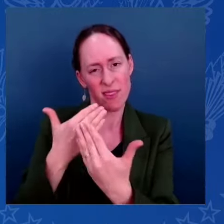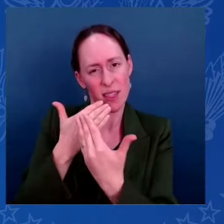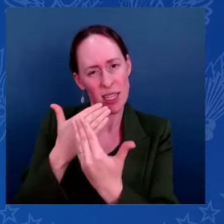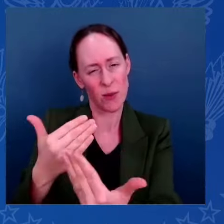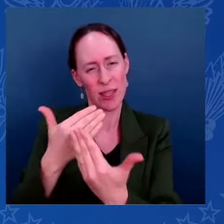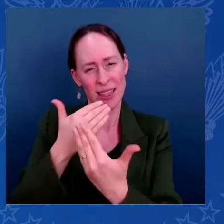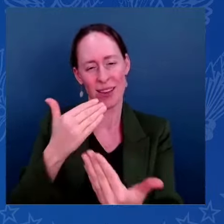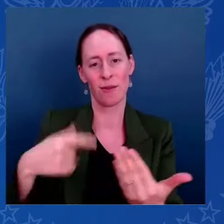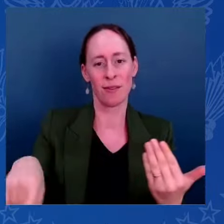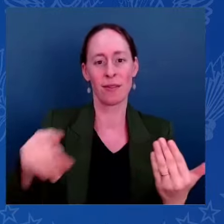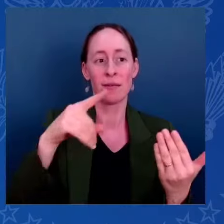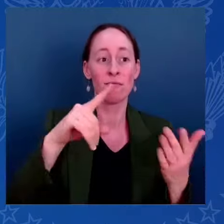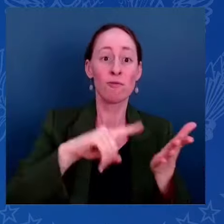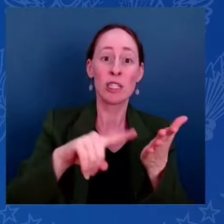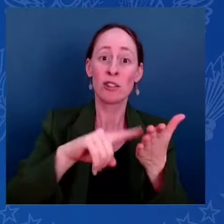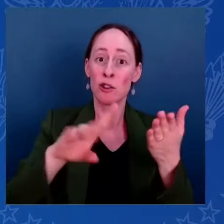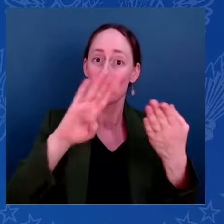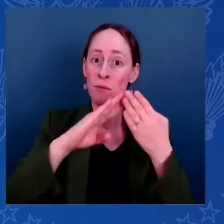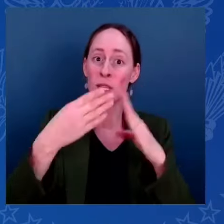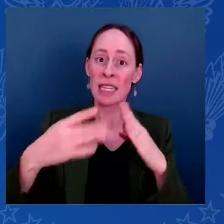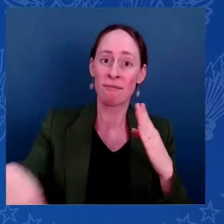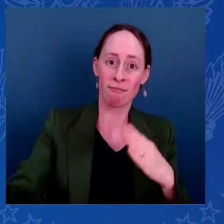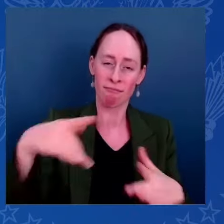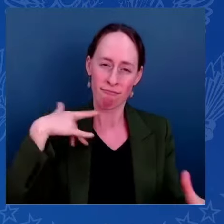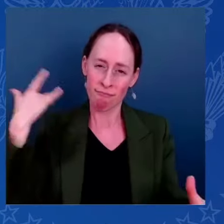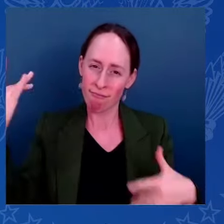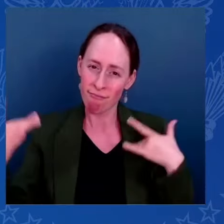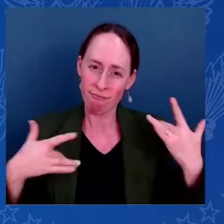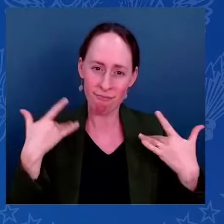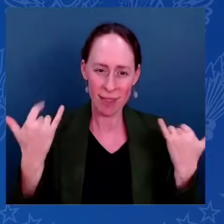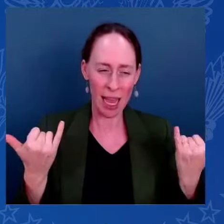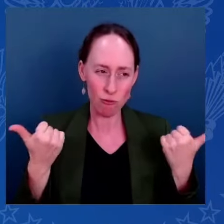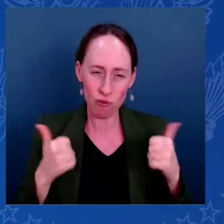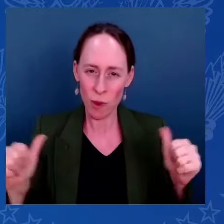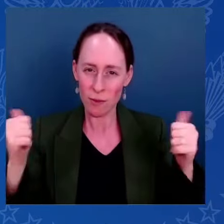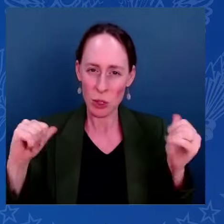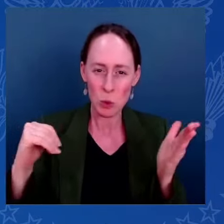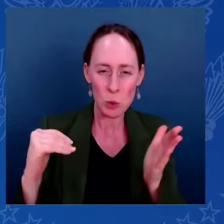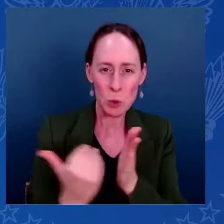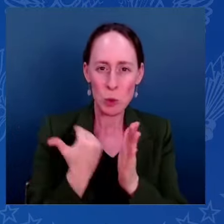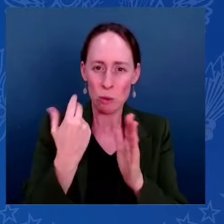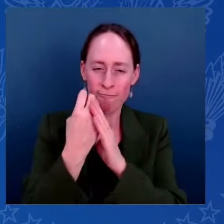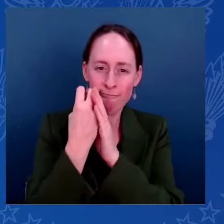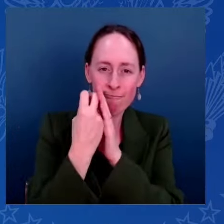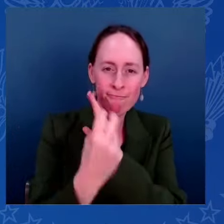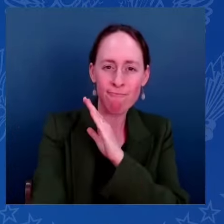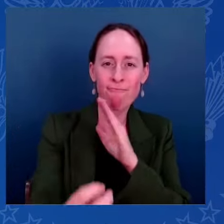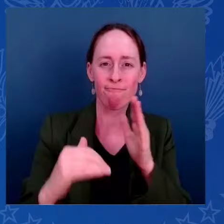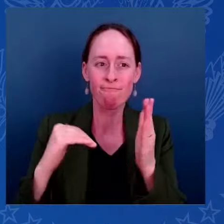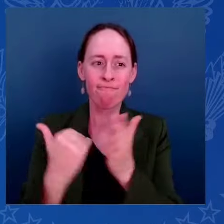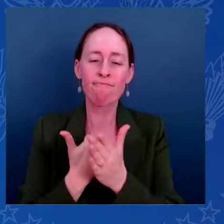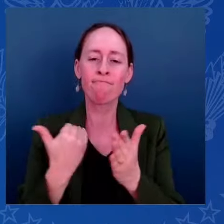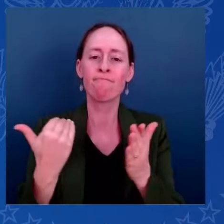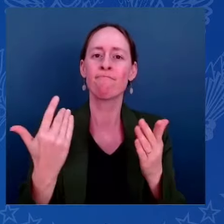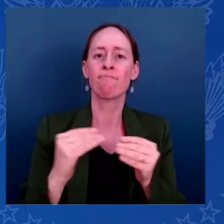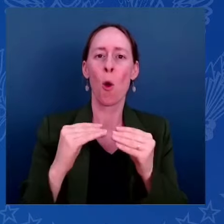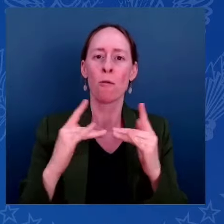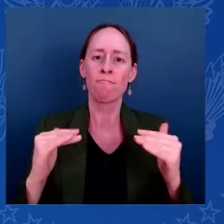in cancer research and care. Today, we are celebrating some of the results of your tireless commitment.